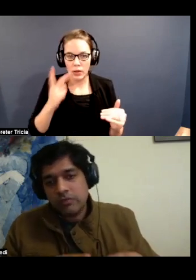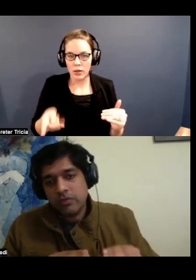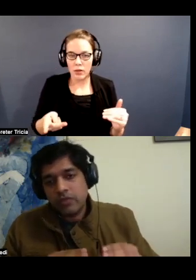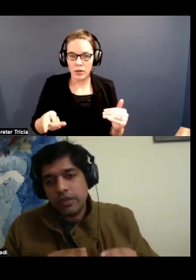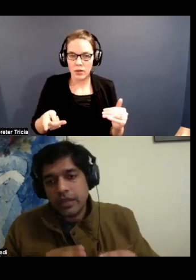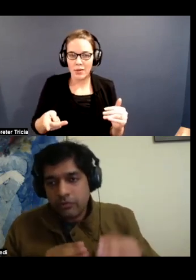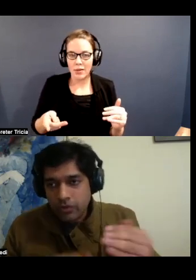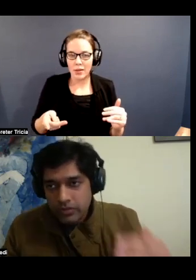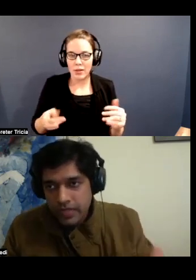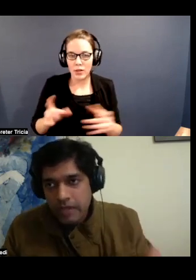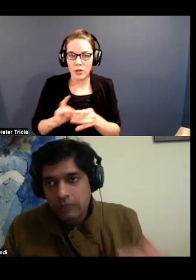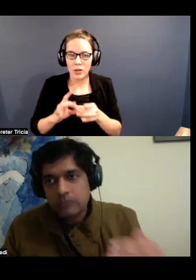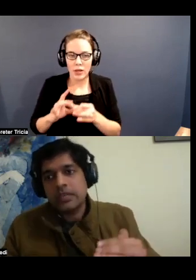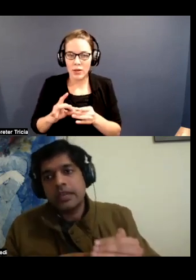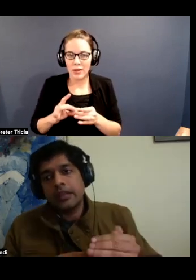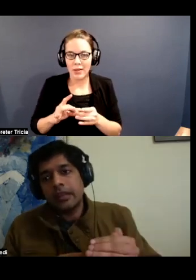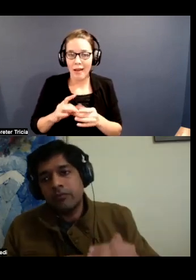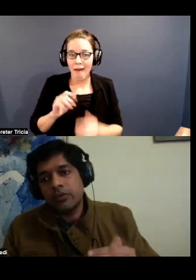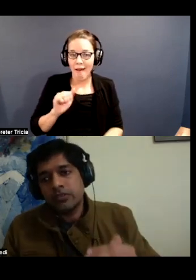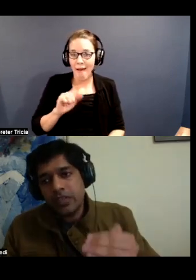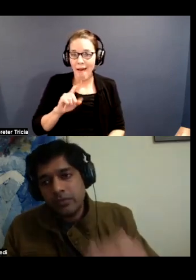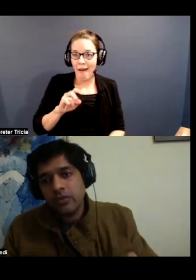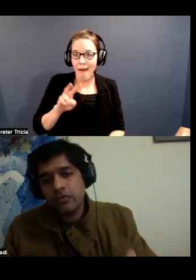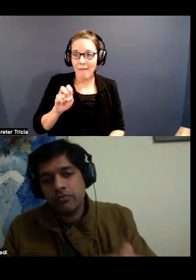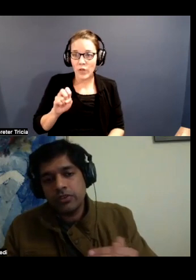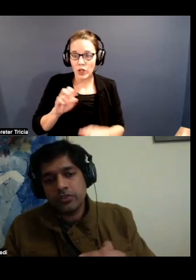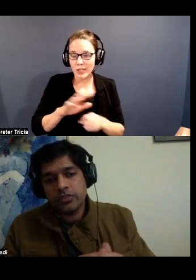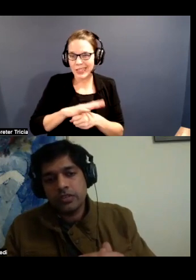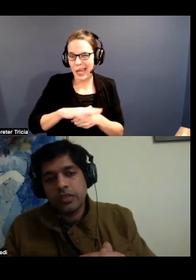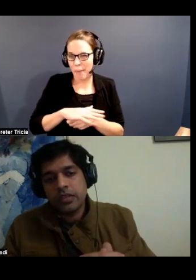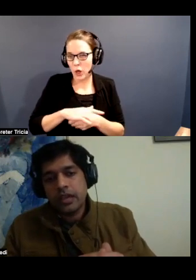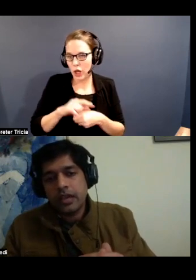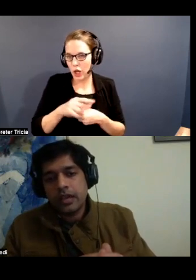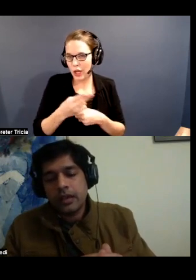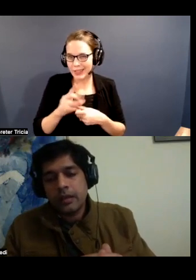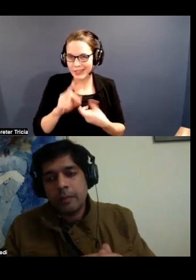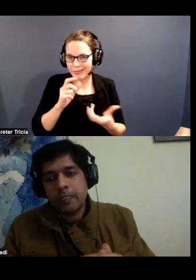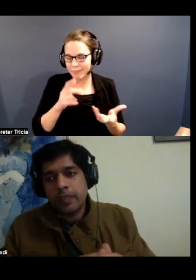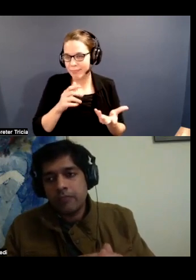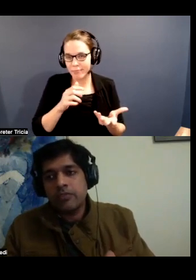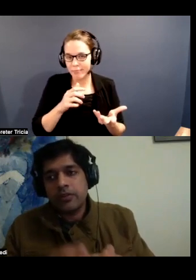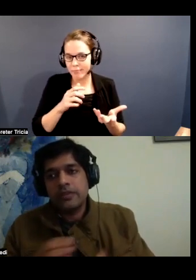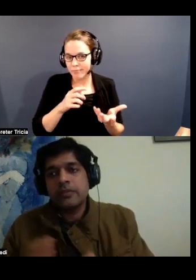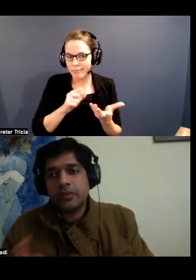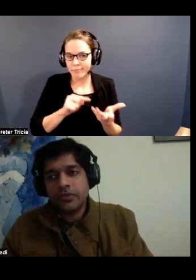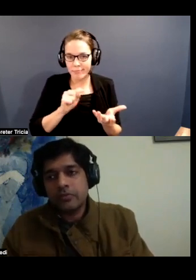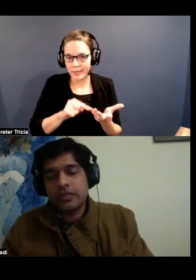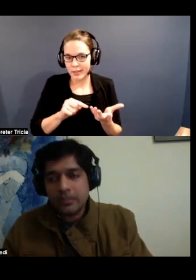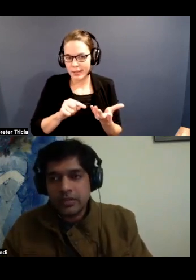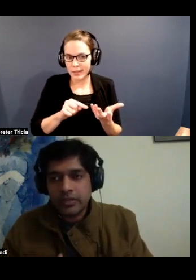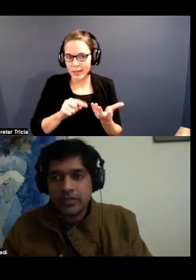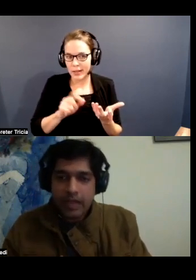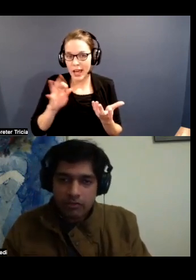between adverse housing and adverse neighborhood features. If there is a person with a disability in the household.